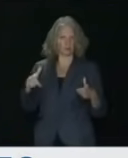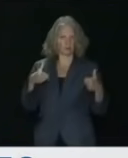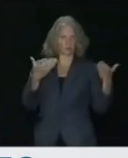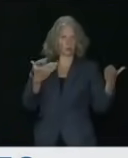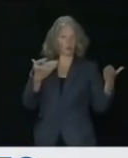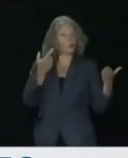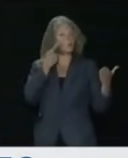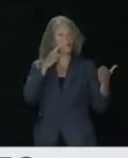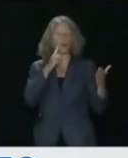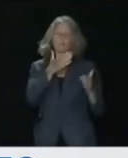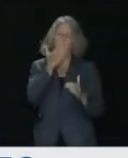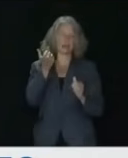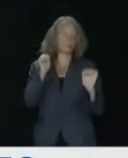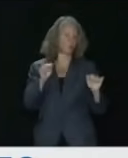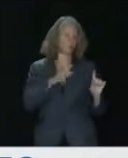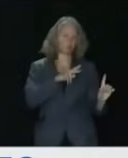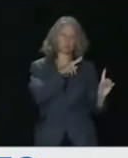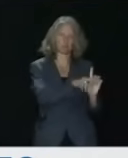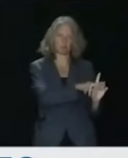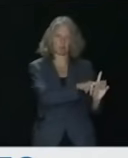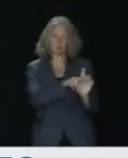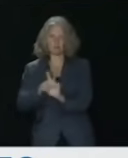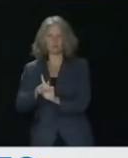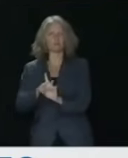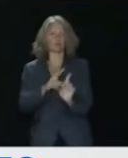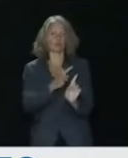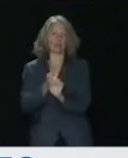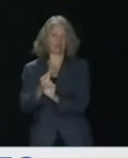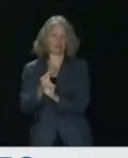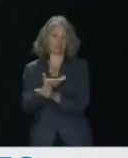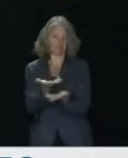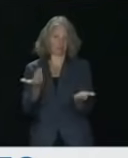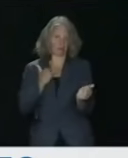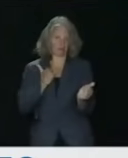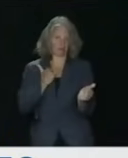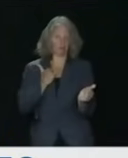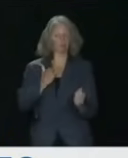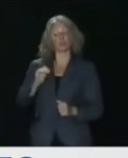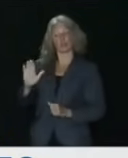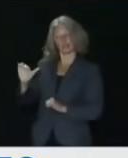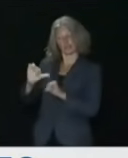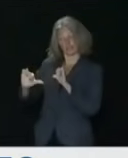RESPONDING TO NEW EVIDENCE TO